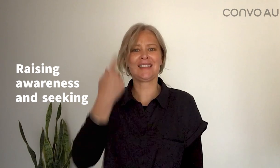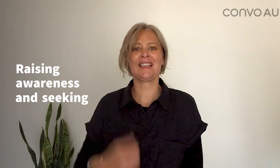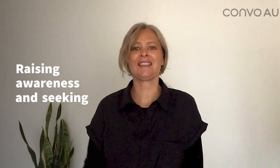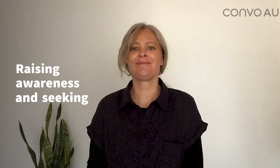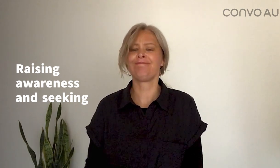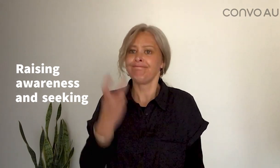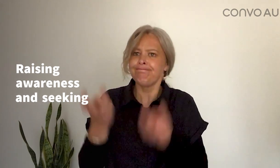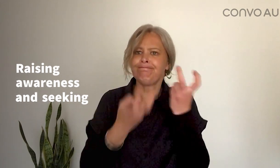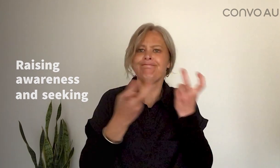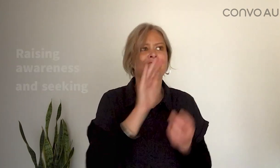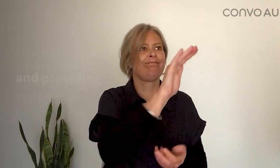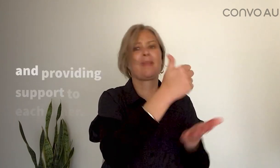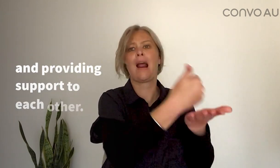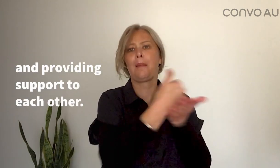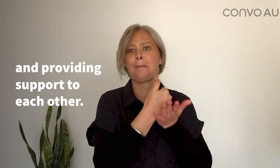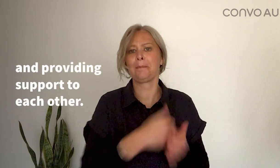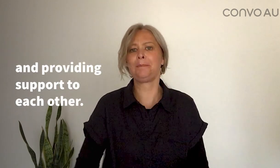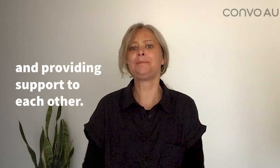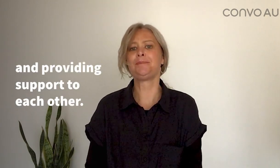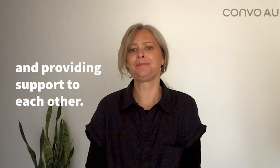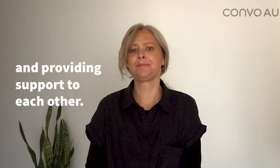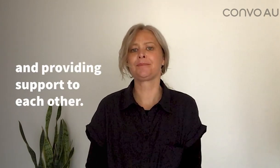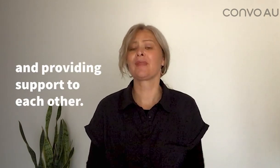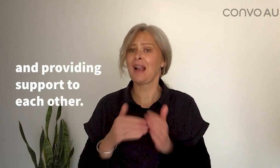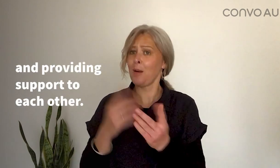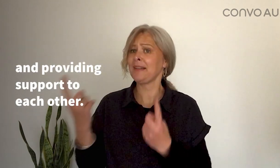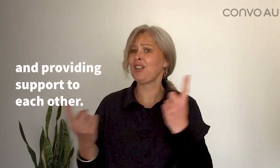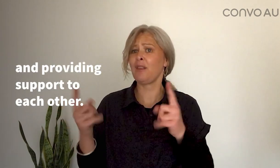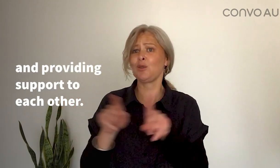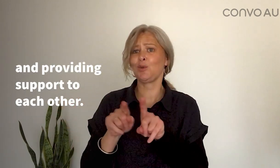the greater the impact it will have on our wellbeing by raising awareness and seeking and providing support to each other.